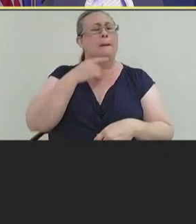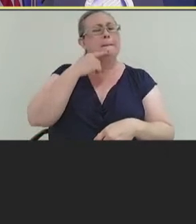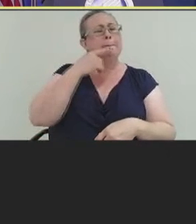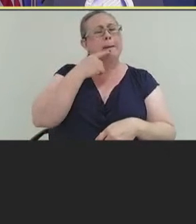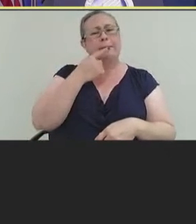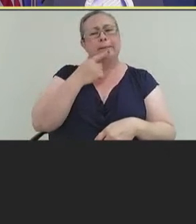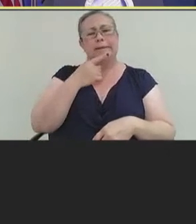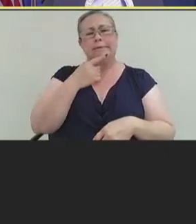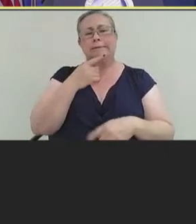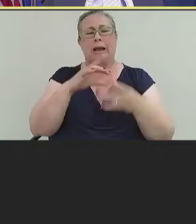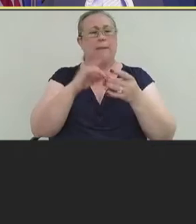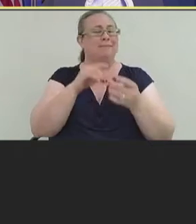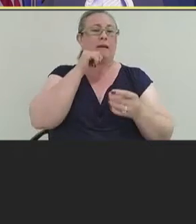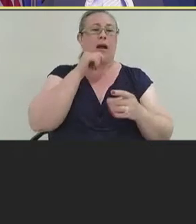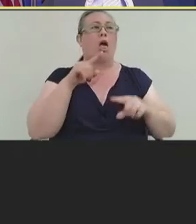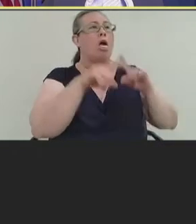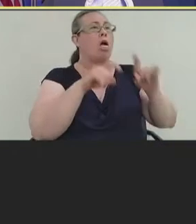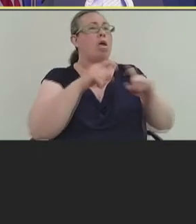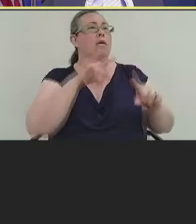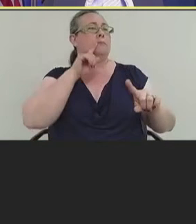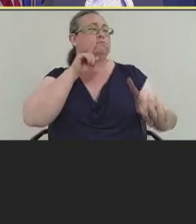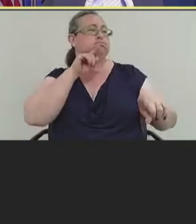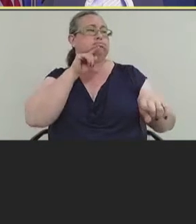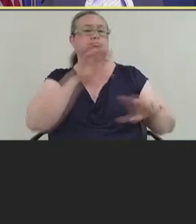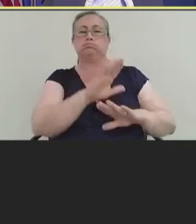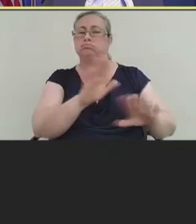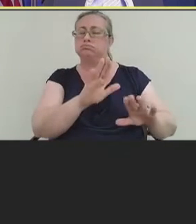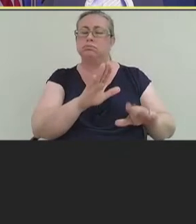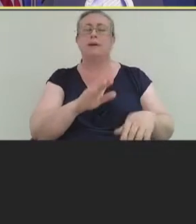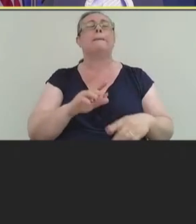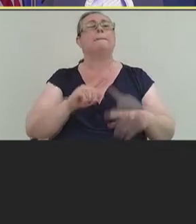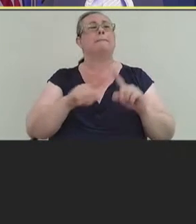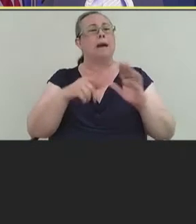session. They represent an opportunity for individuals who'd like to make a statement to